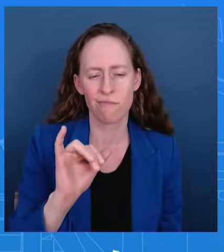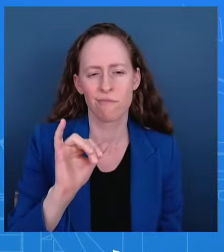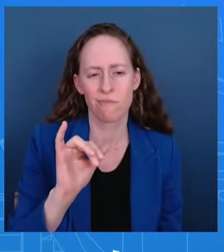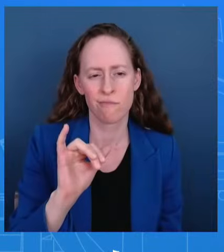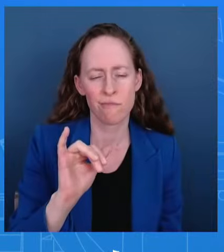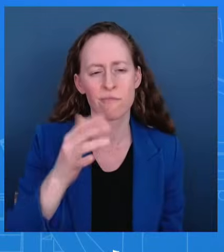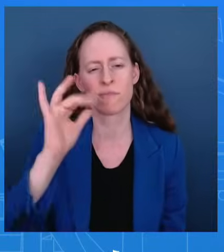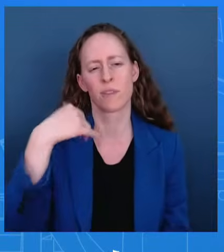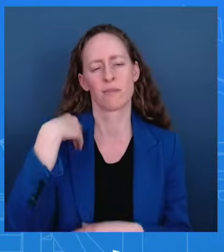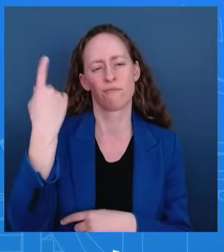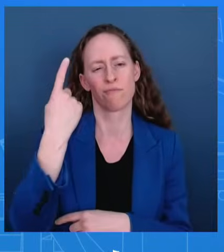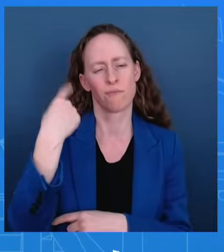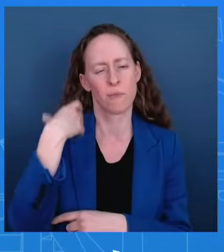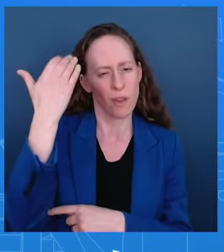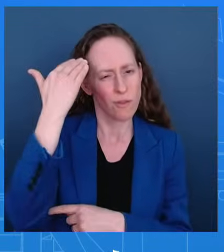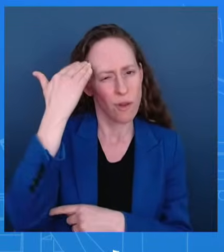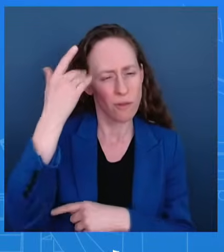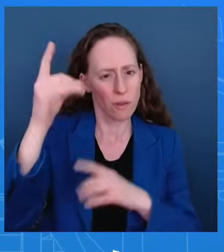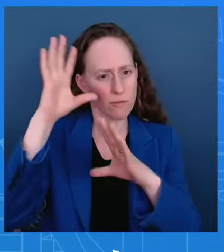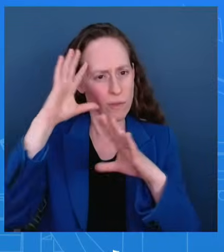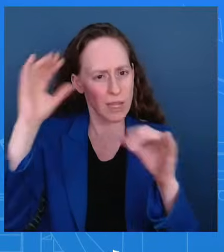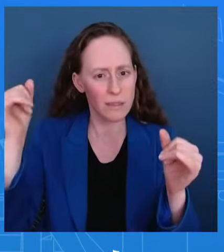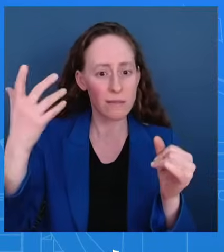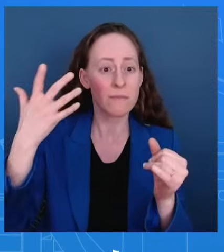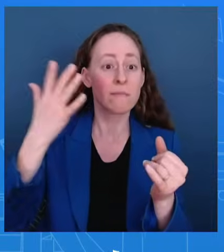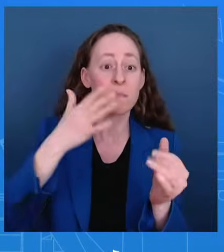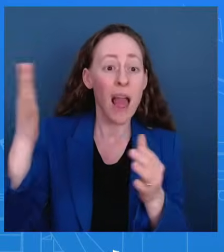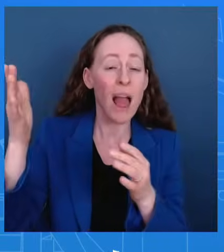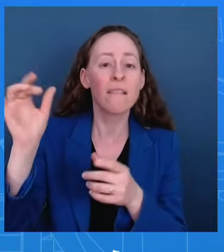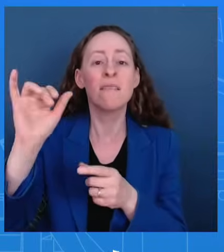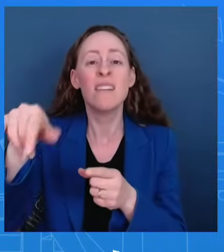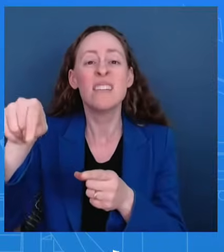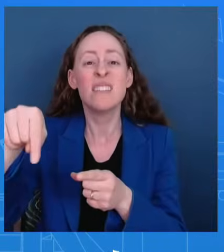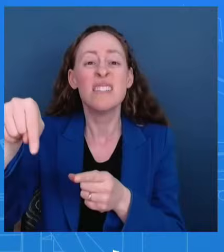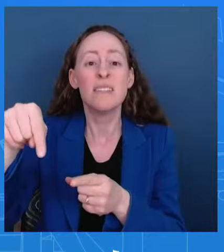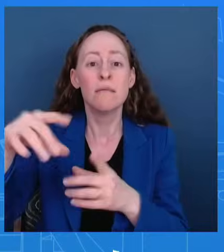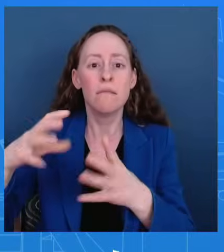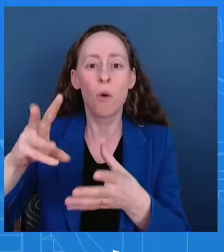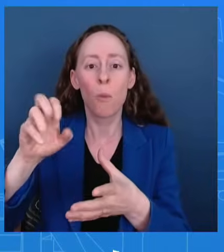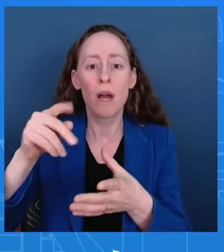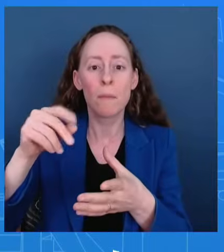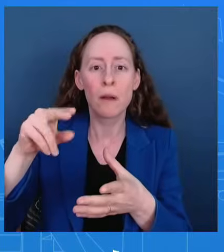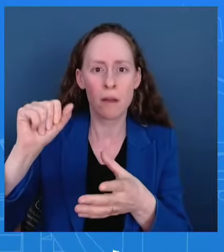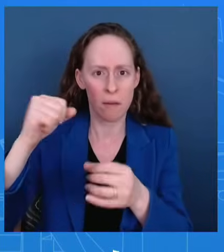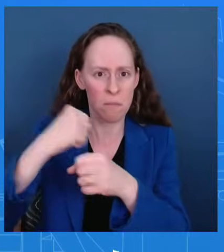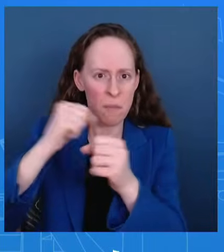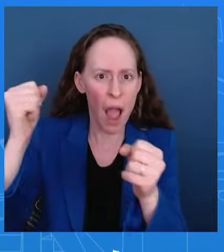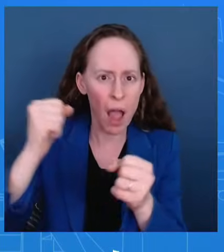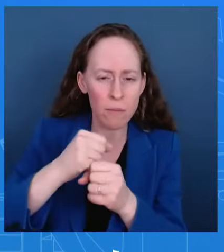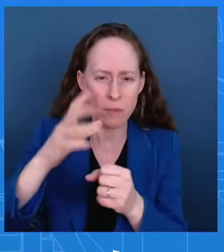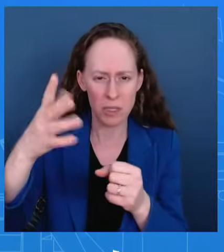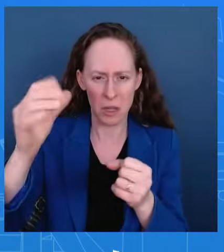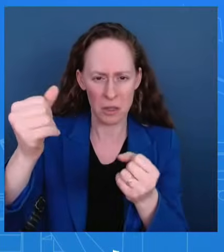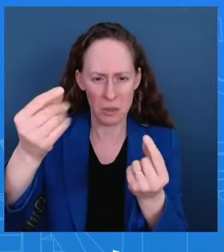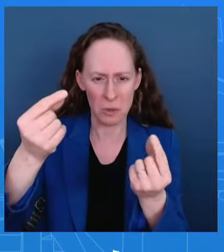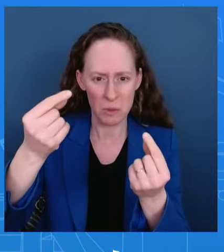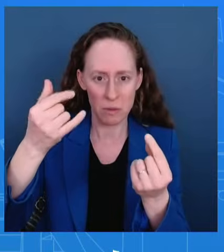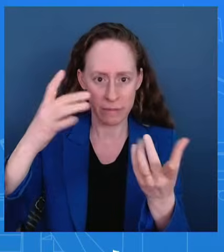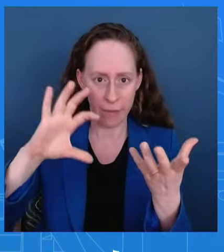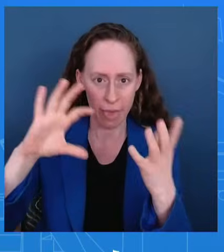have had on the relationship and Israeli decision-making when it comes to what we're seeing in Rafah right now? Mr. Kirby: It was not a withholding.